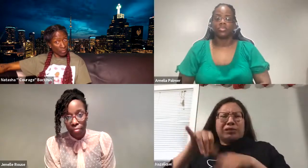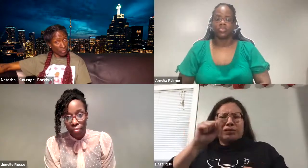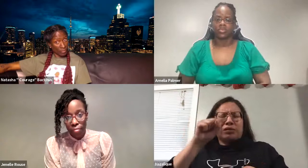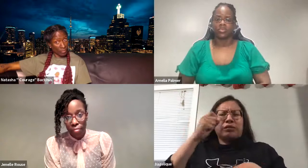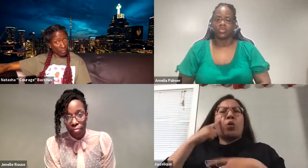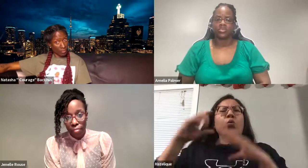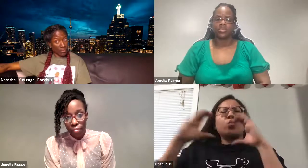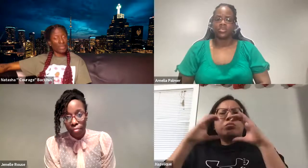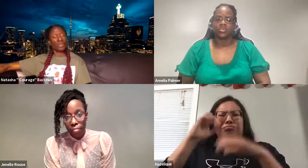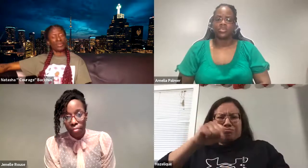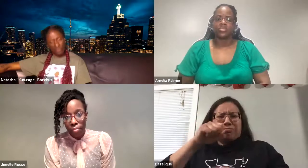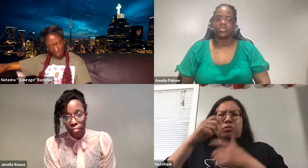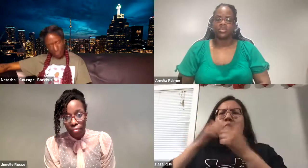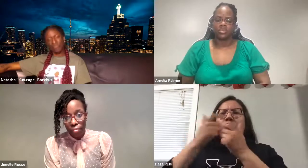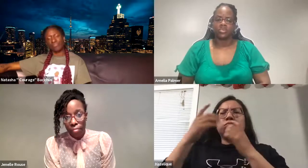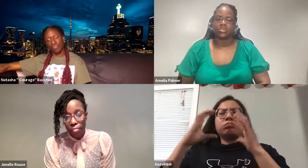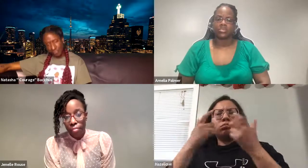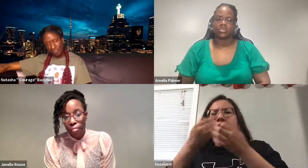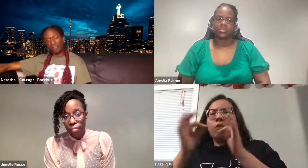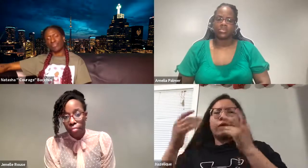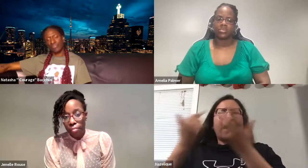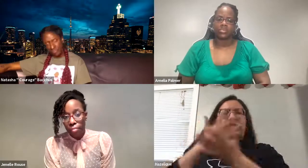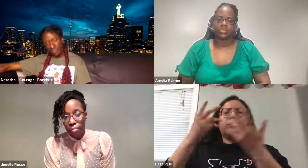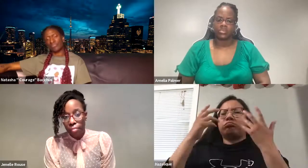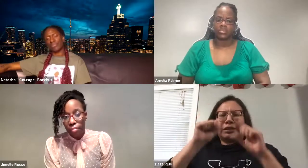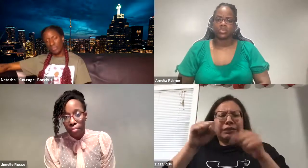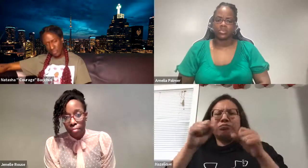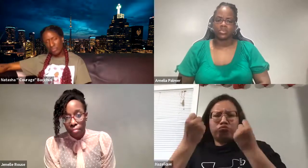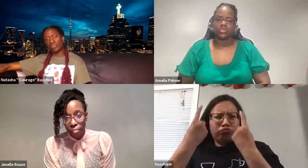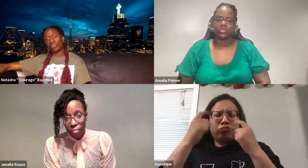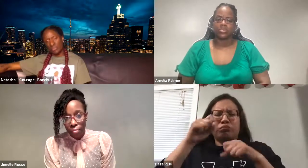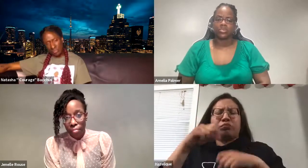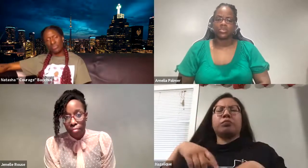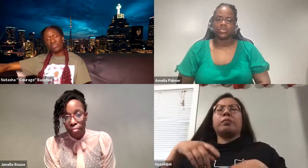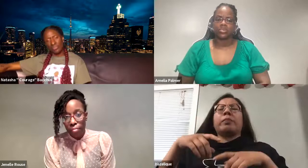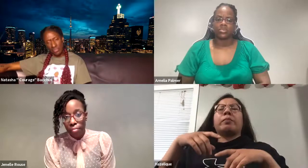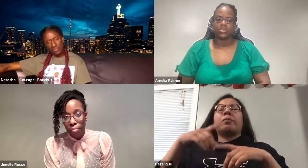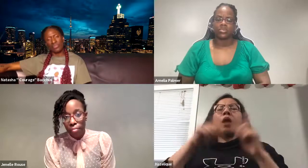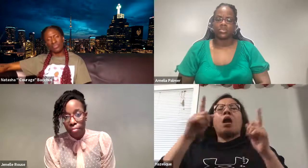user you know of course it's important to communicate and having that language and to